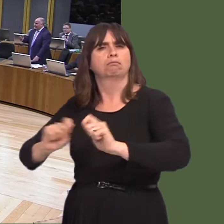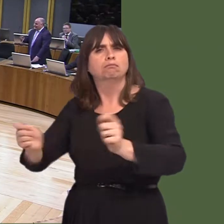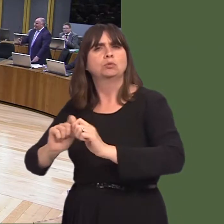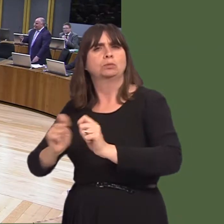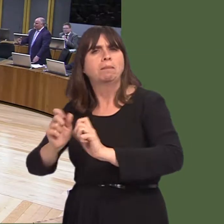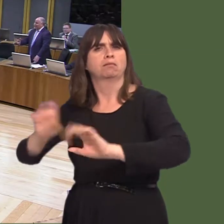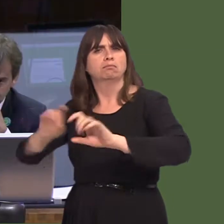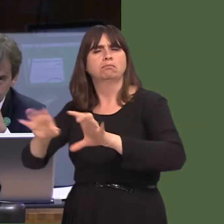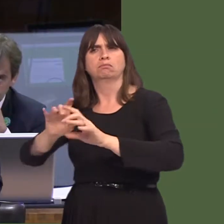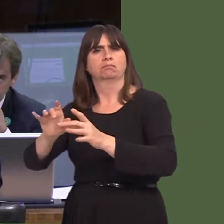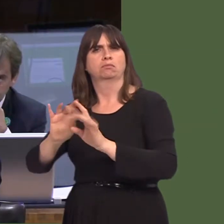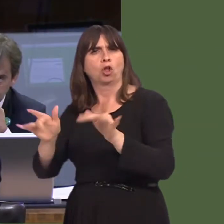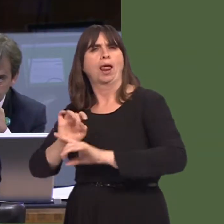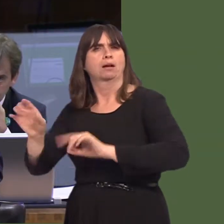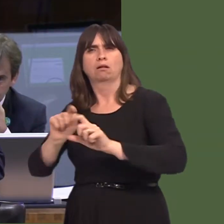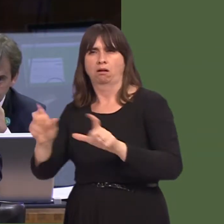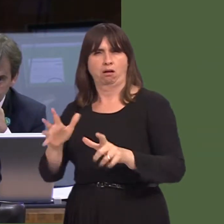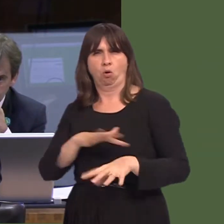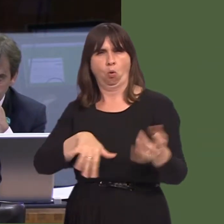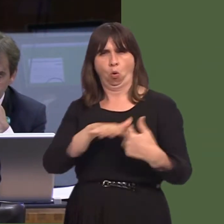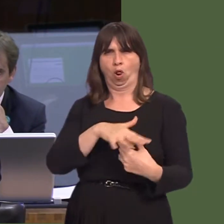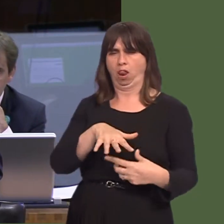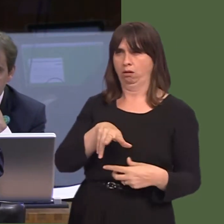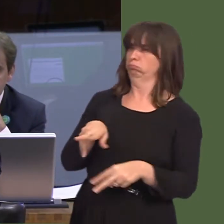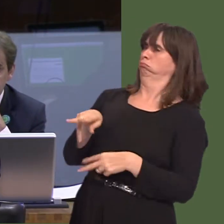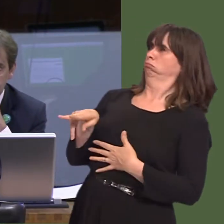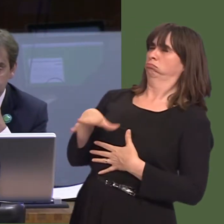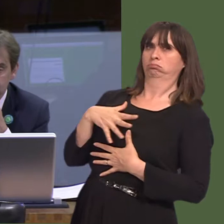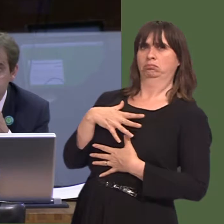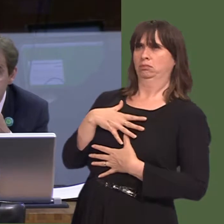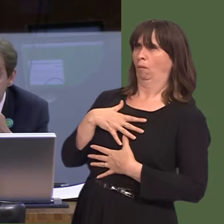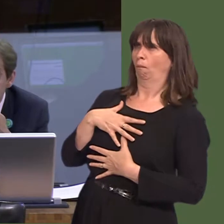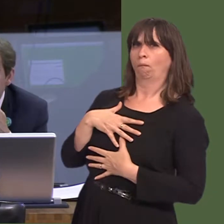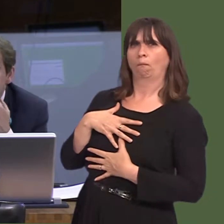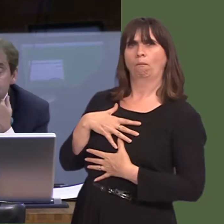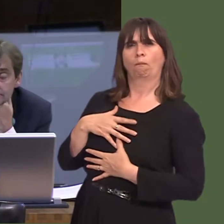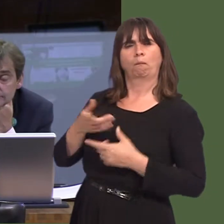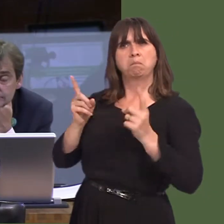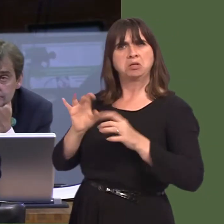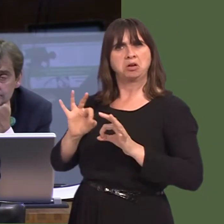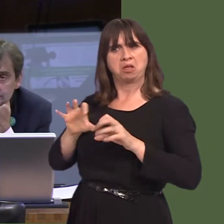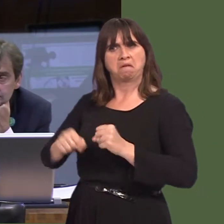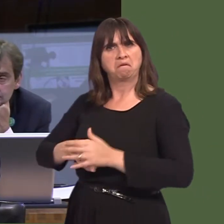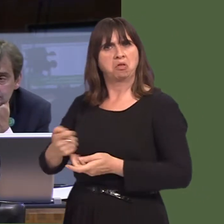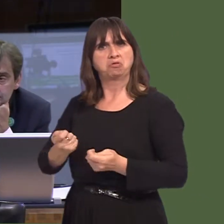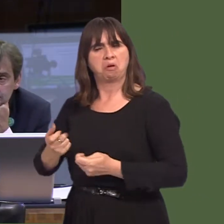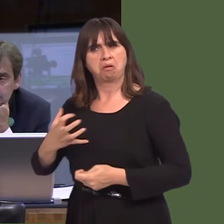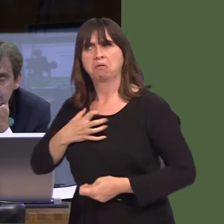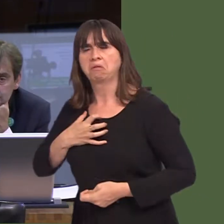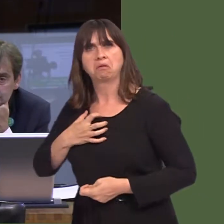It is deeply troubling for many people who look in on this, and you'll be aware of this through your constituency workóand all the other Membersówhen you go to organisations